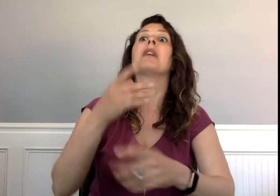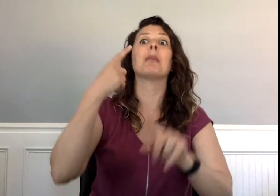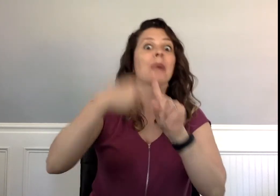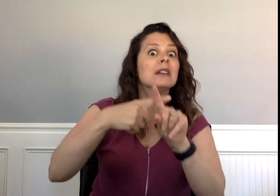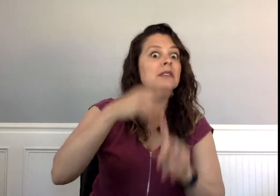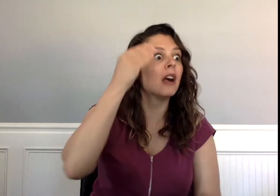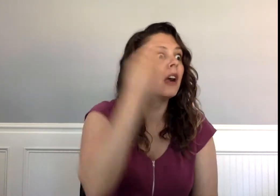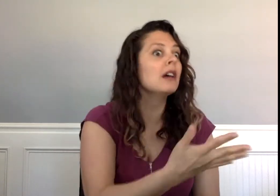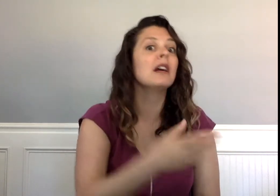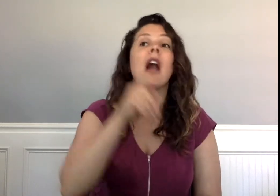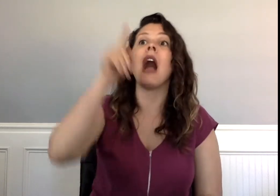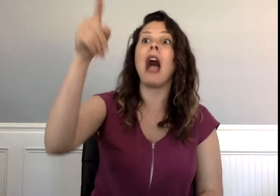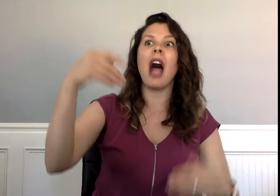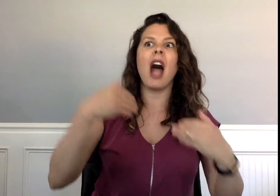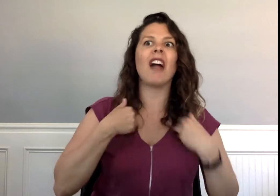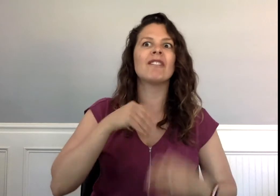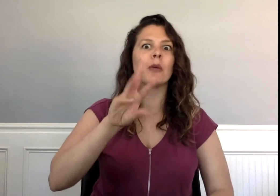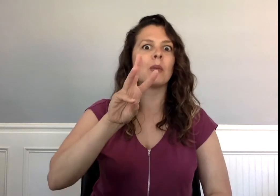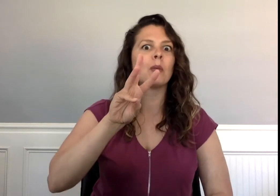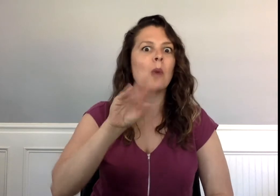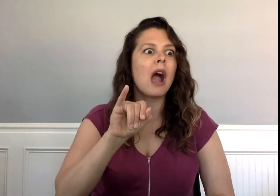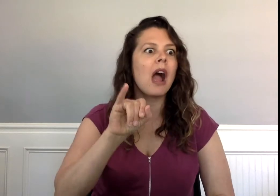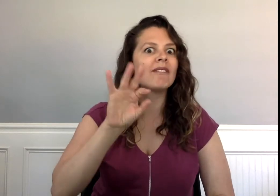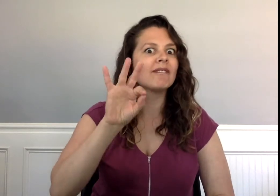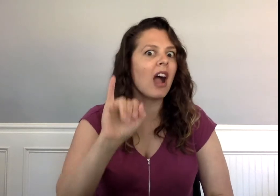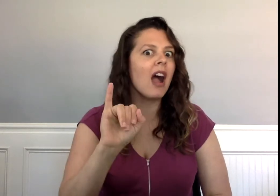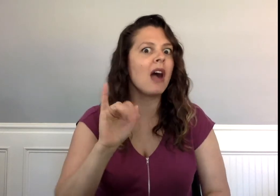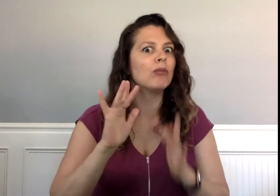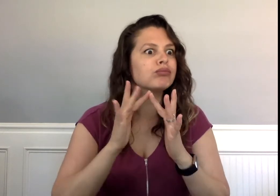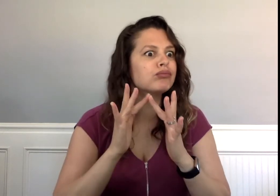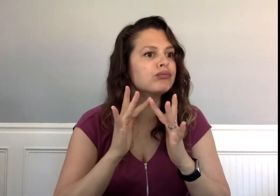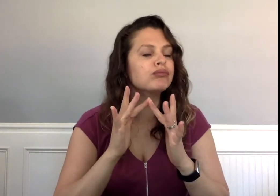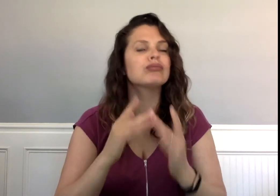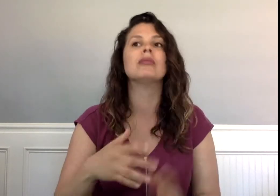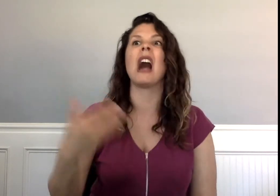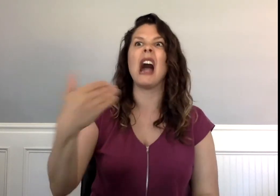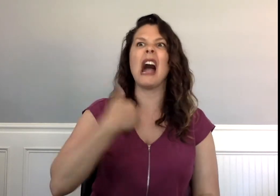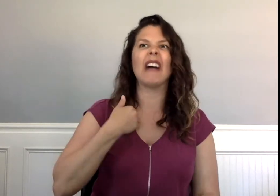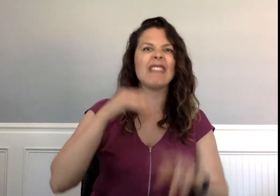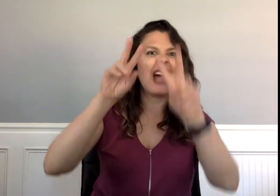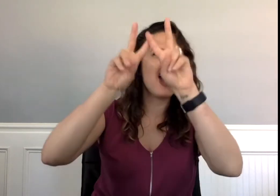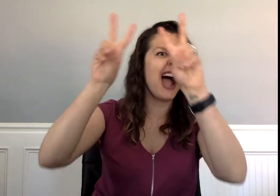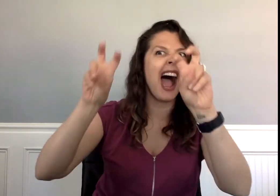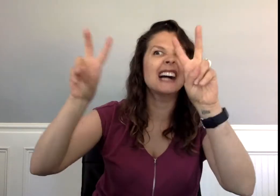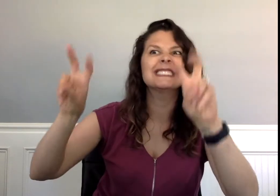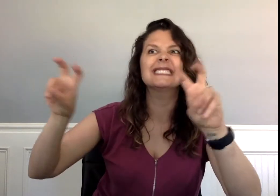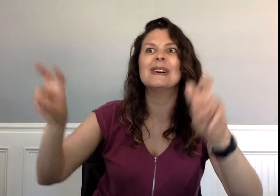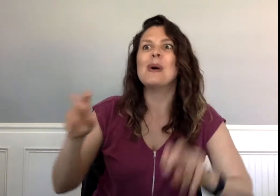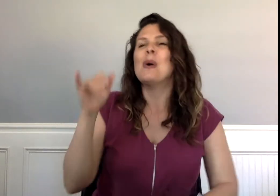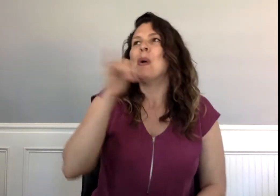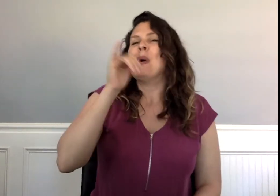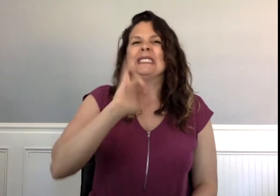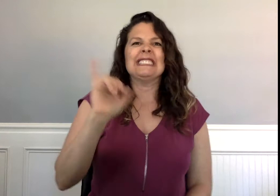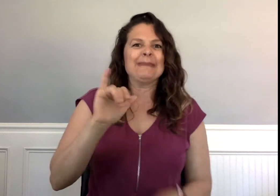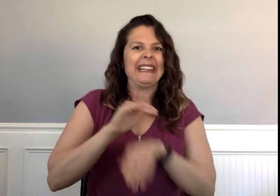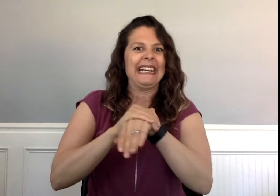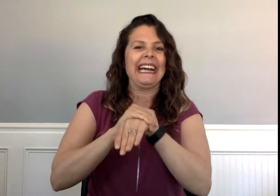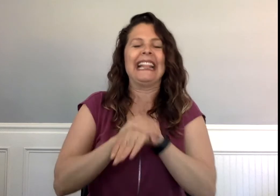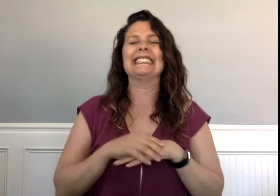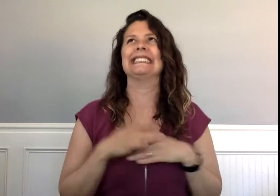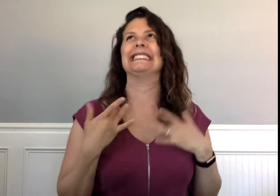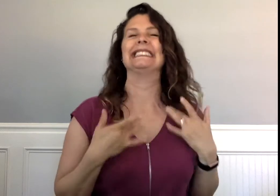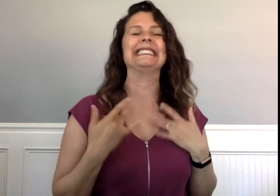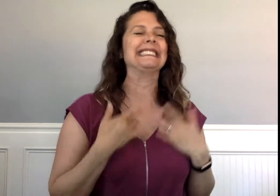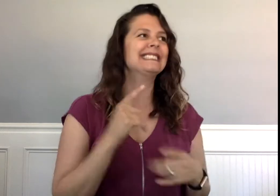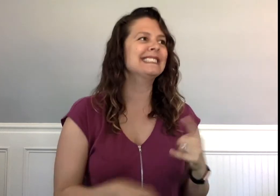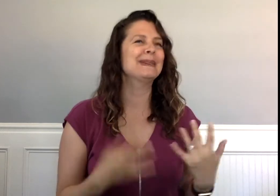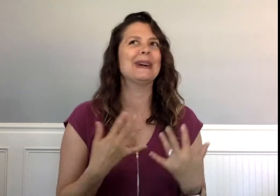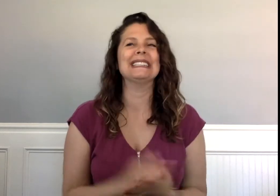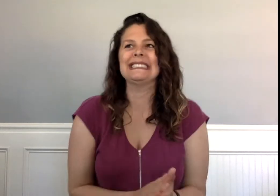Besides, they have Wi-Fi up at the castle—a castle! Just like in England!”